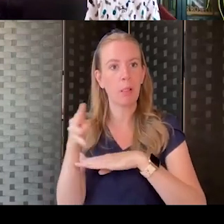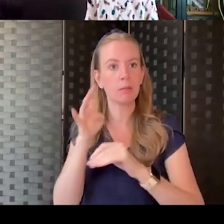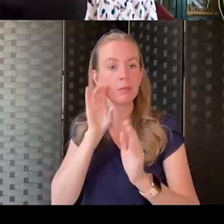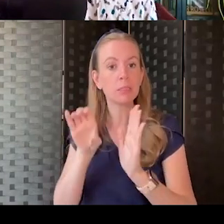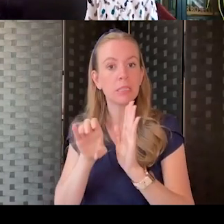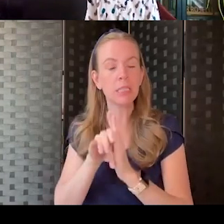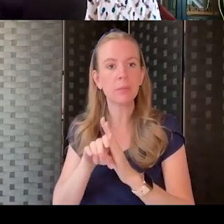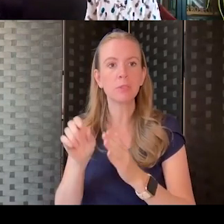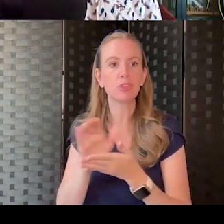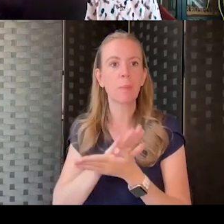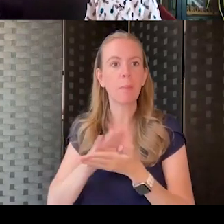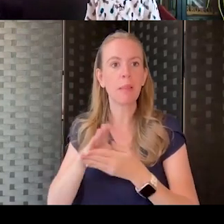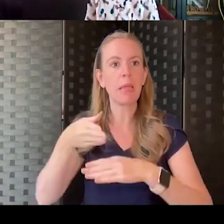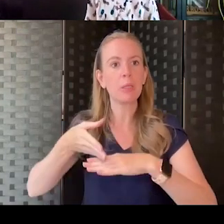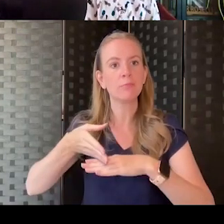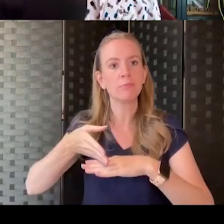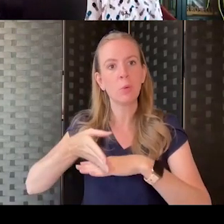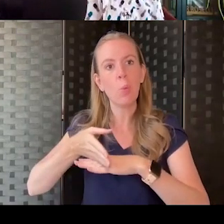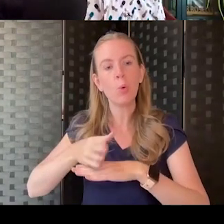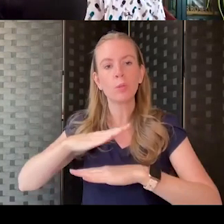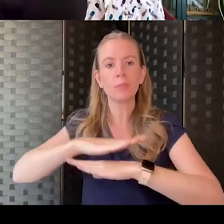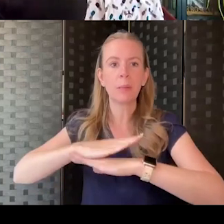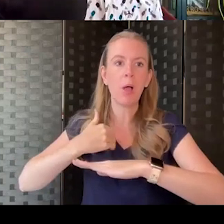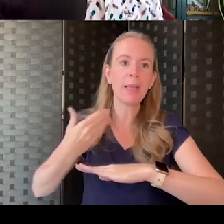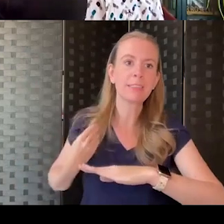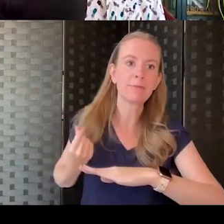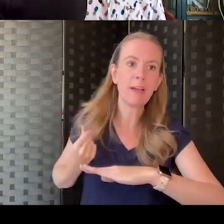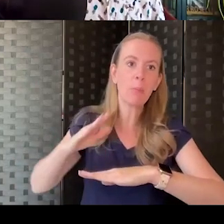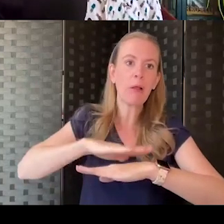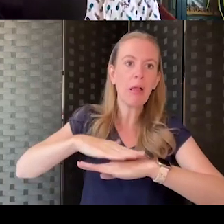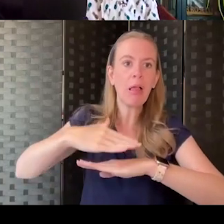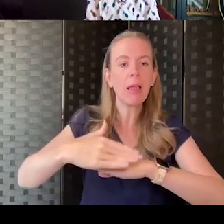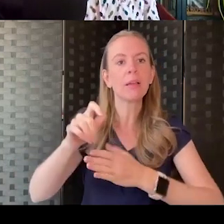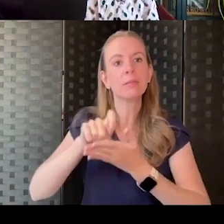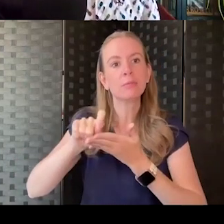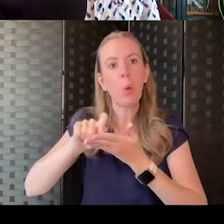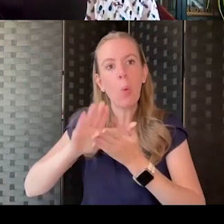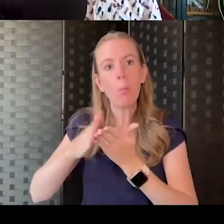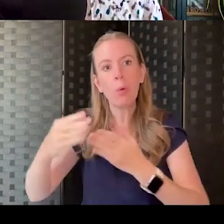pine table with some fabric swatches and a notepad and a basket of stuff. Nothing fancy,